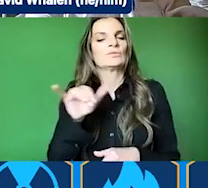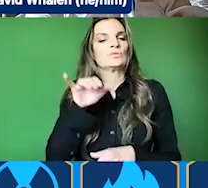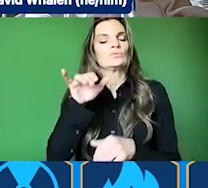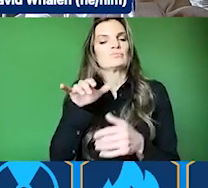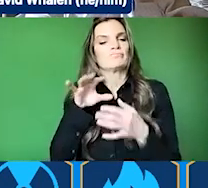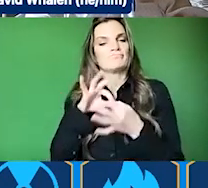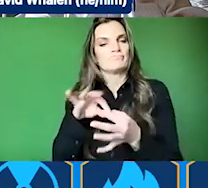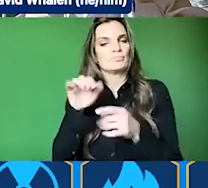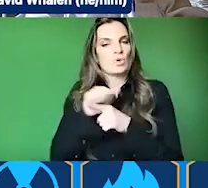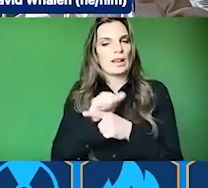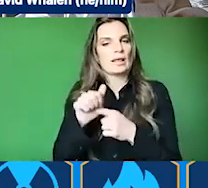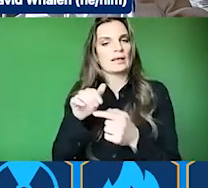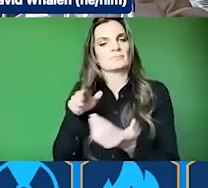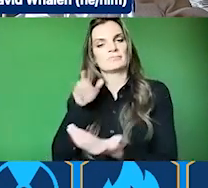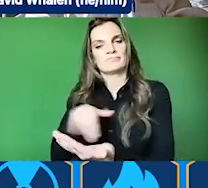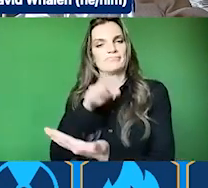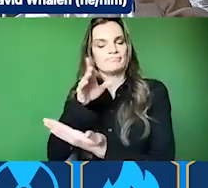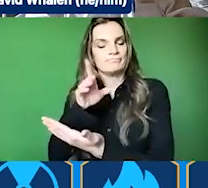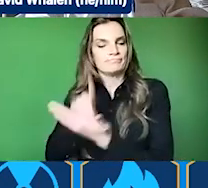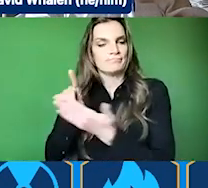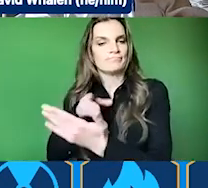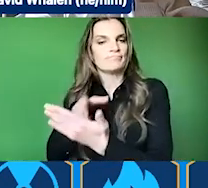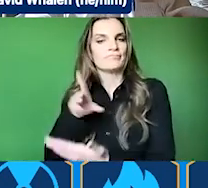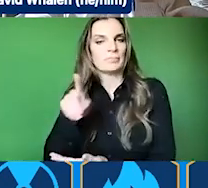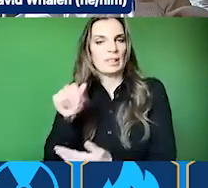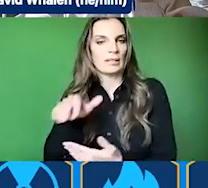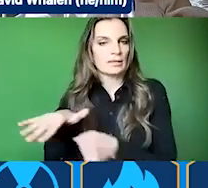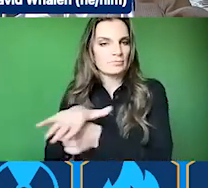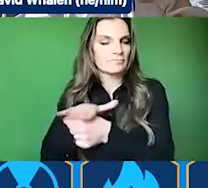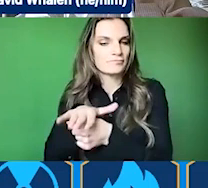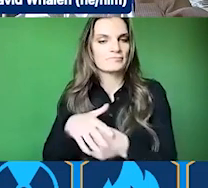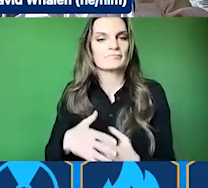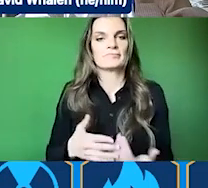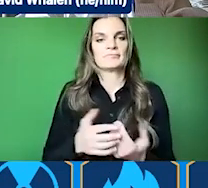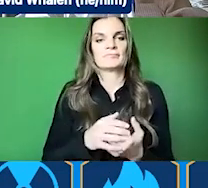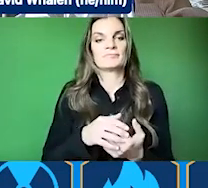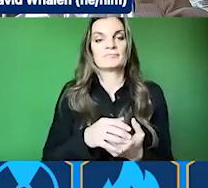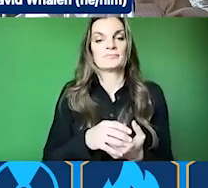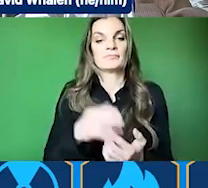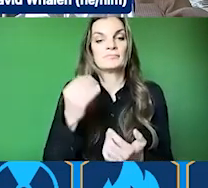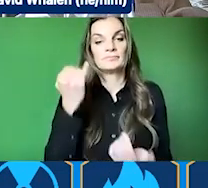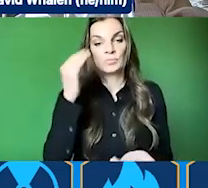things that alongside, you know, lack of resources and time can create an environment for